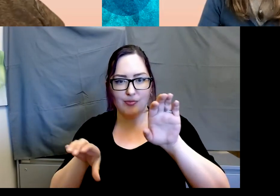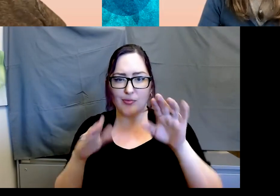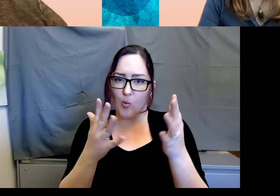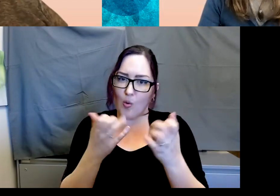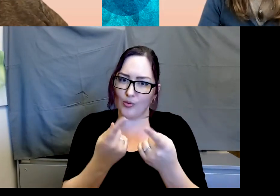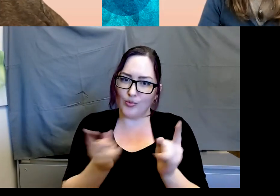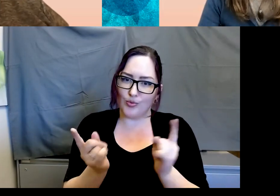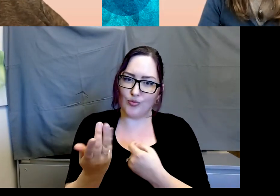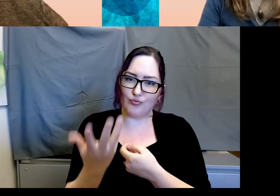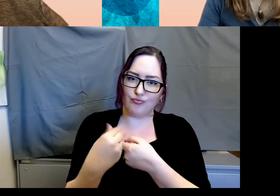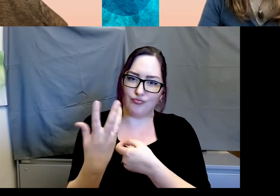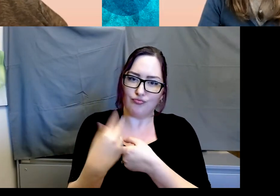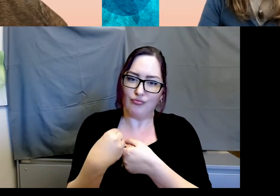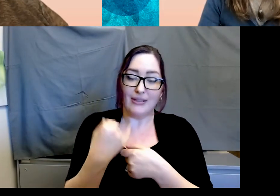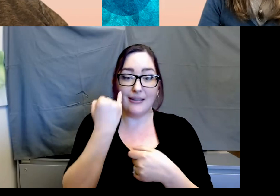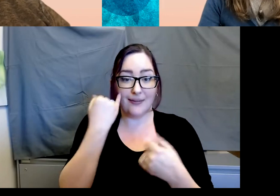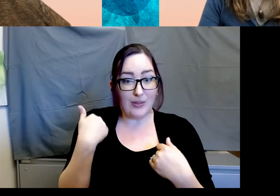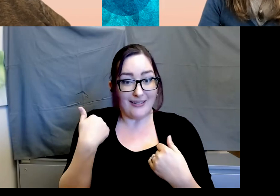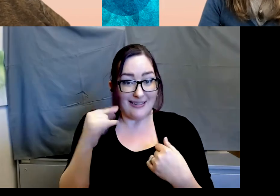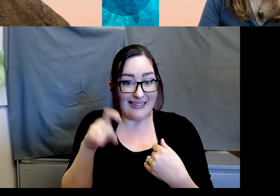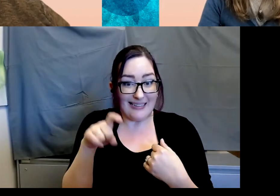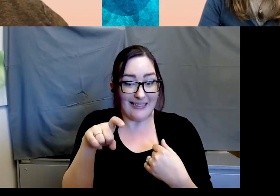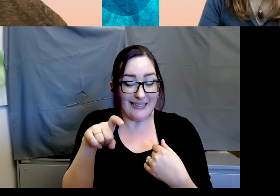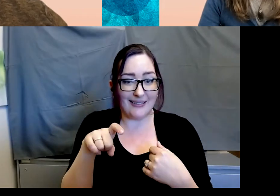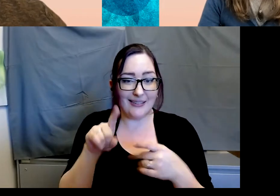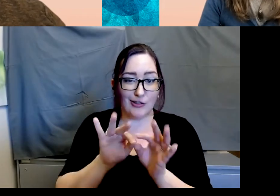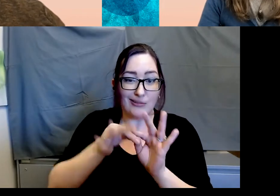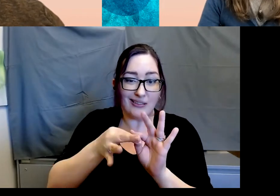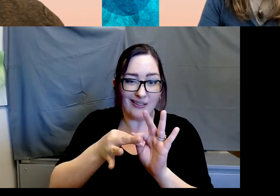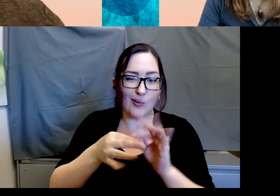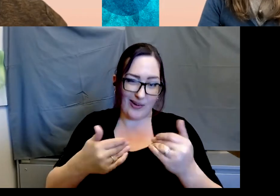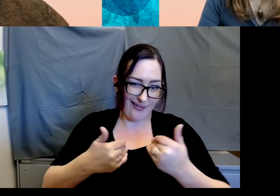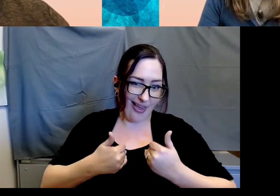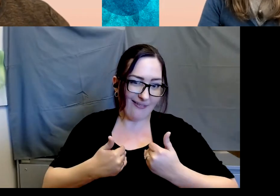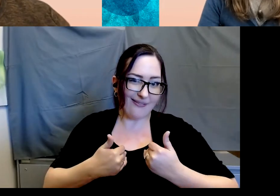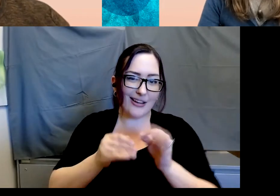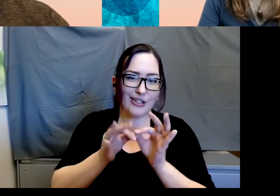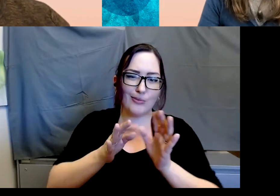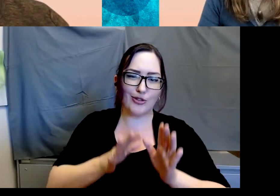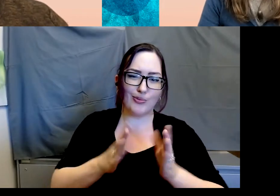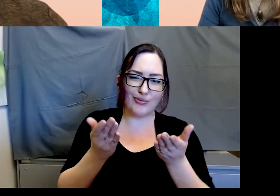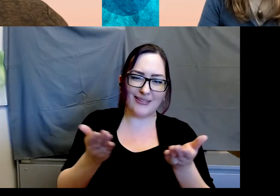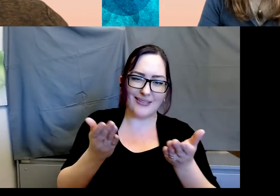If you need interpreting services, you'll see that we have an interpreter present now. If you need interpreting services,